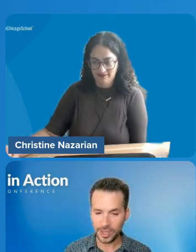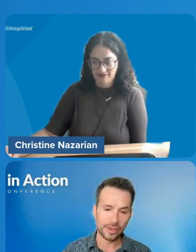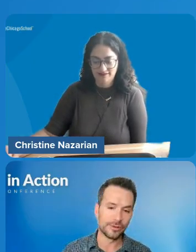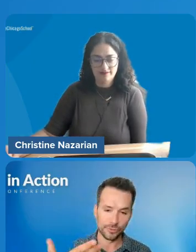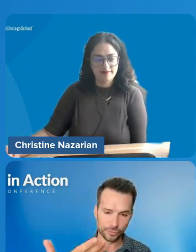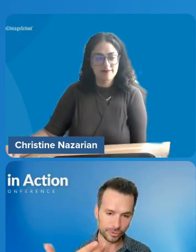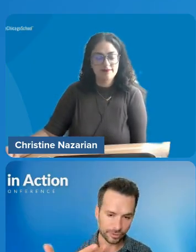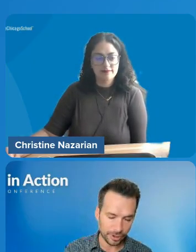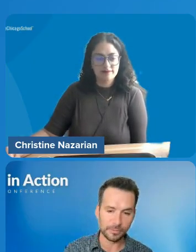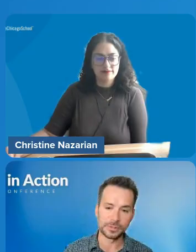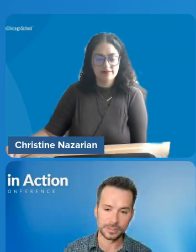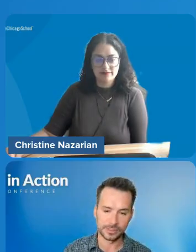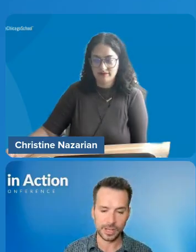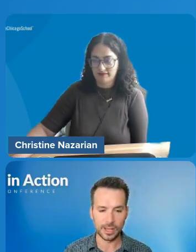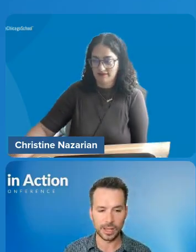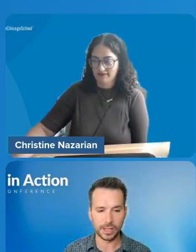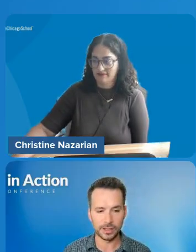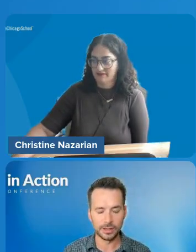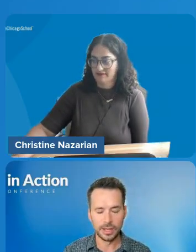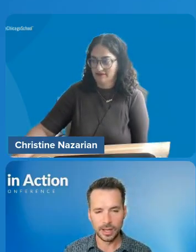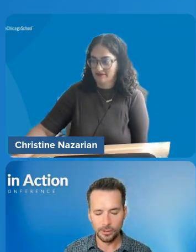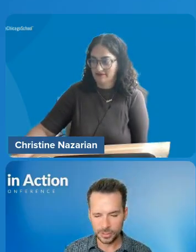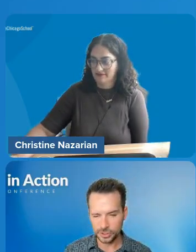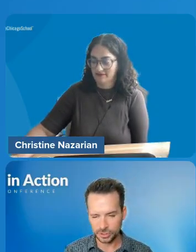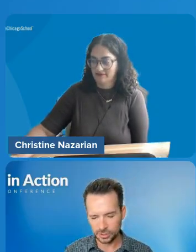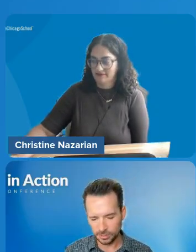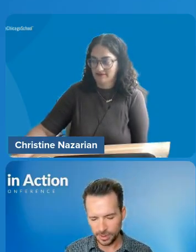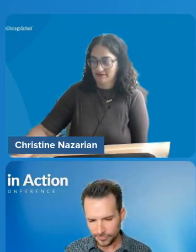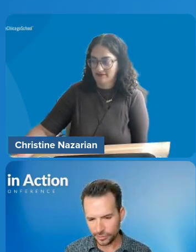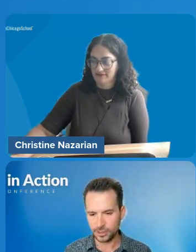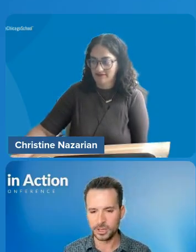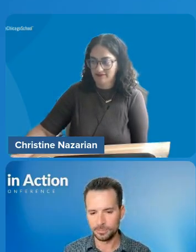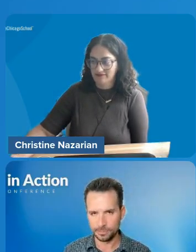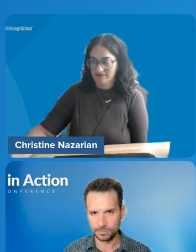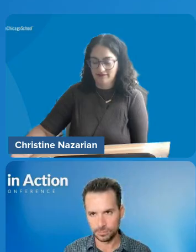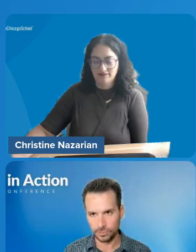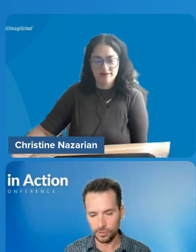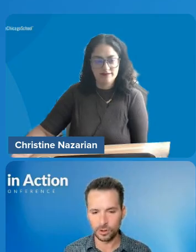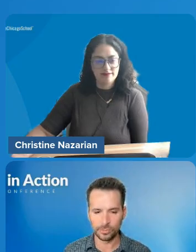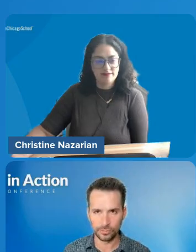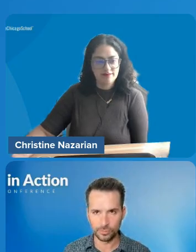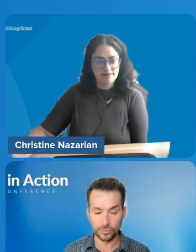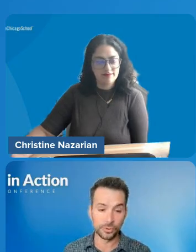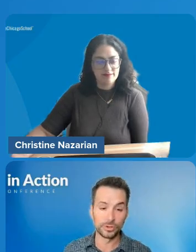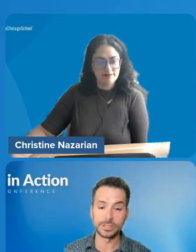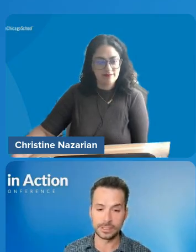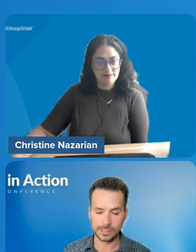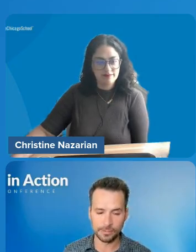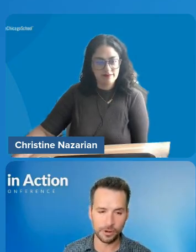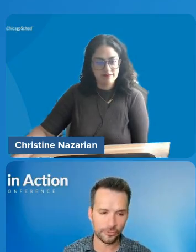and then of course what the therapist is saying. And I'll mention after the clip, part of what really sets that apart from